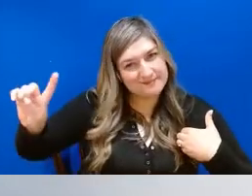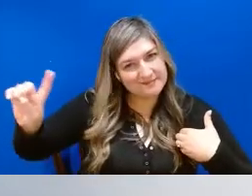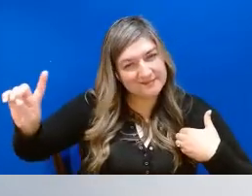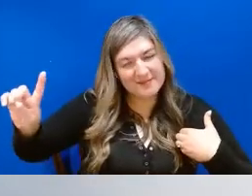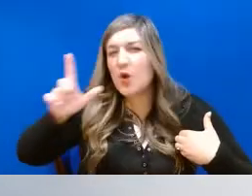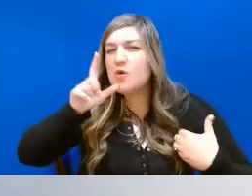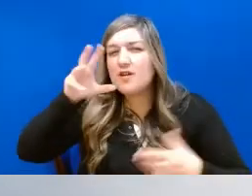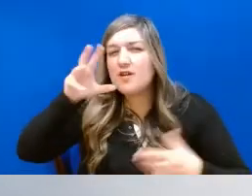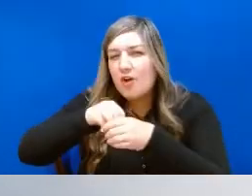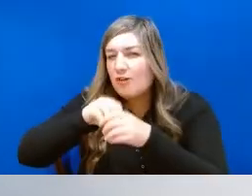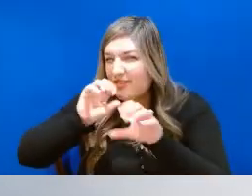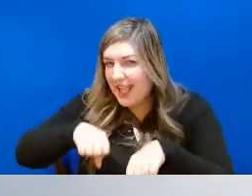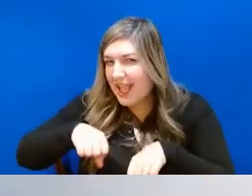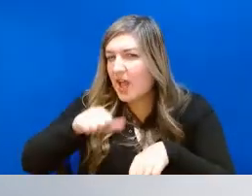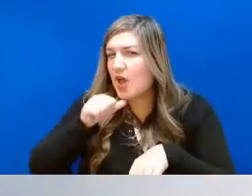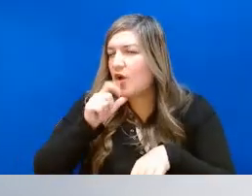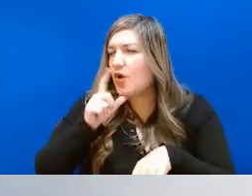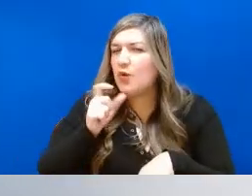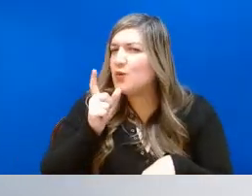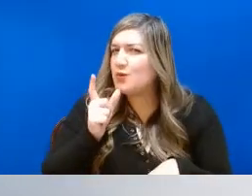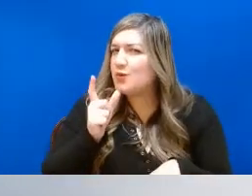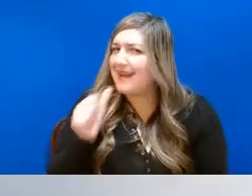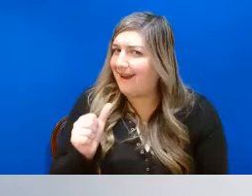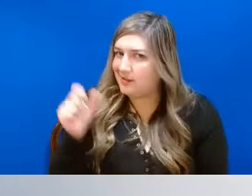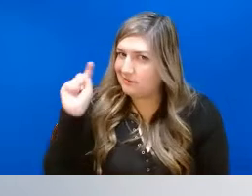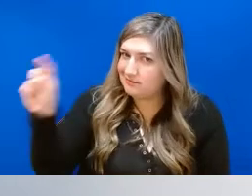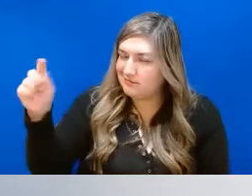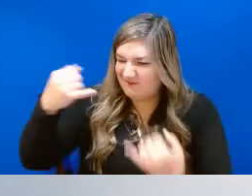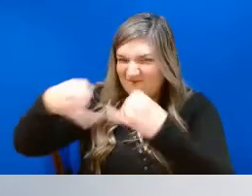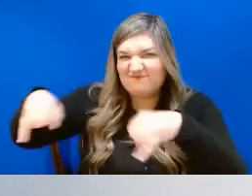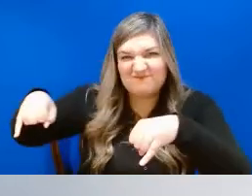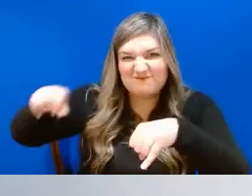But the idea about boundaries is for them to help you get a deeper